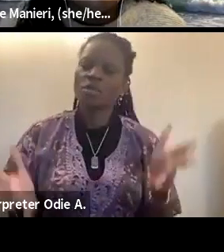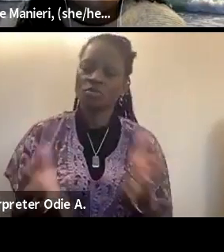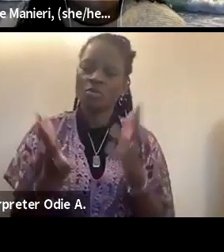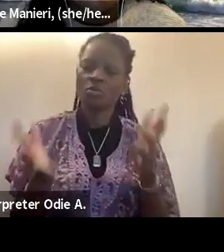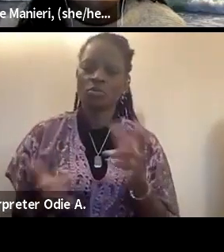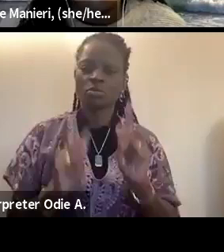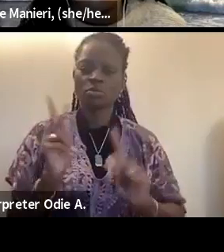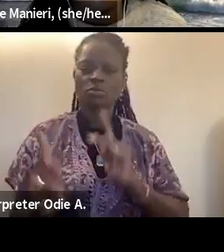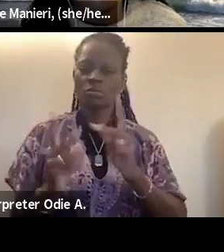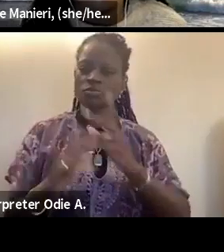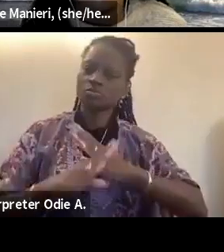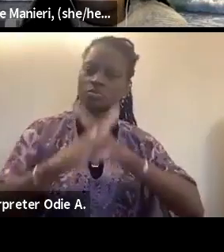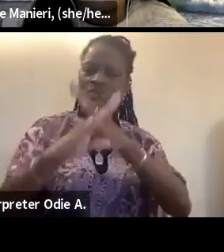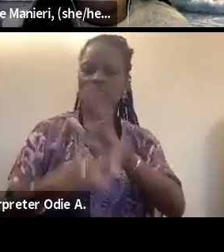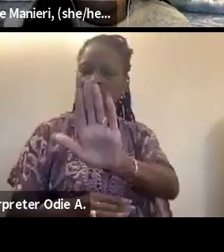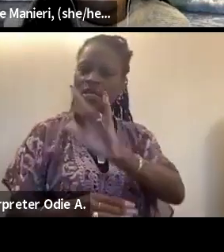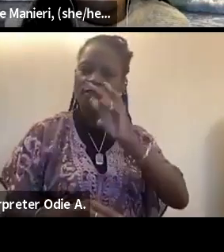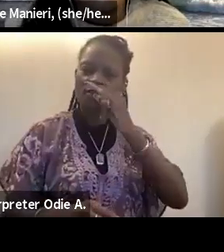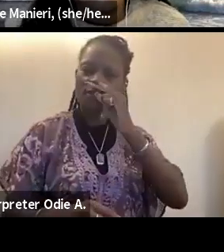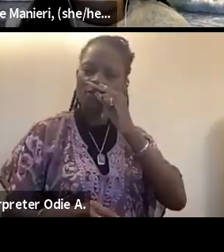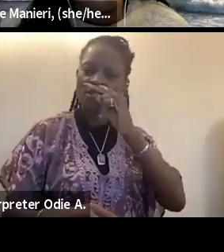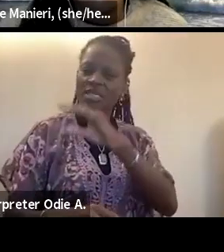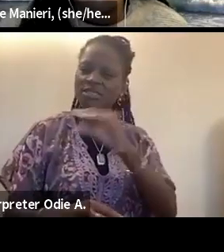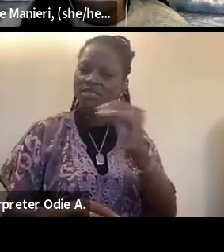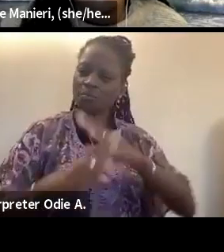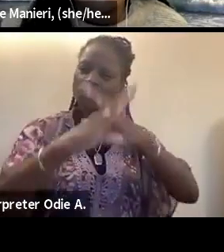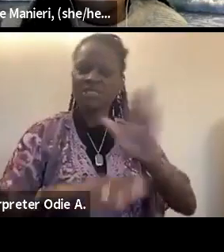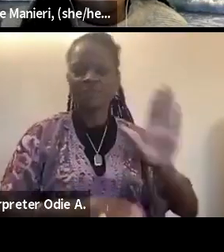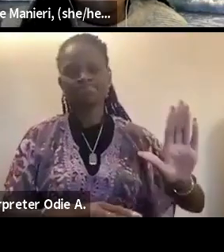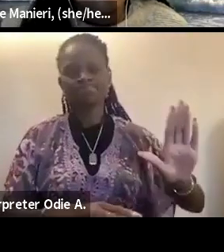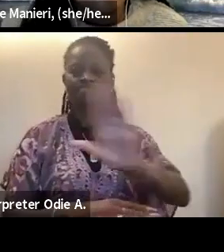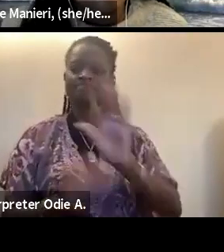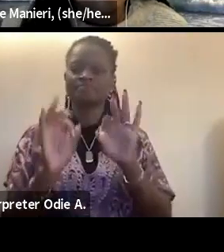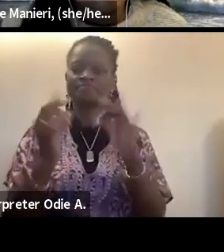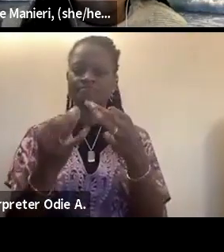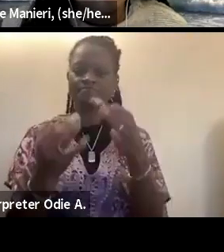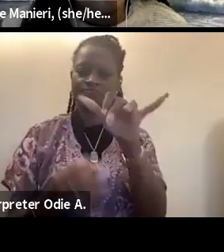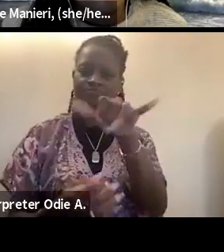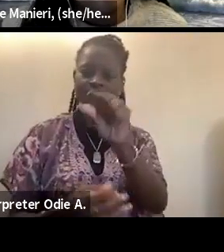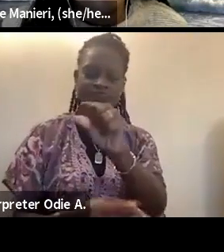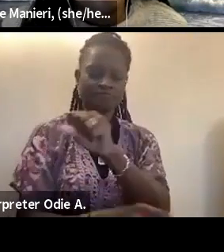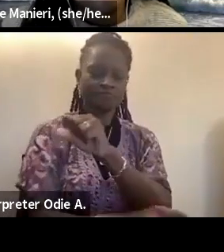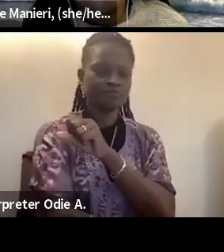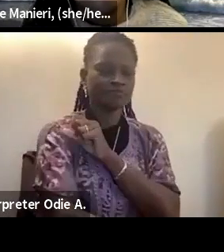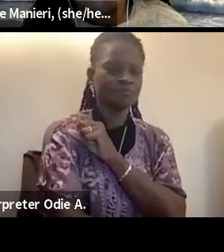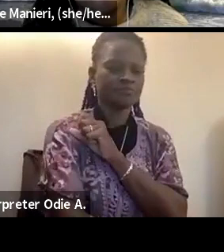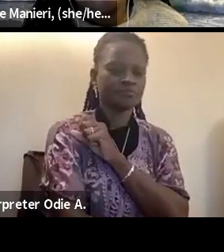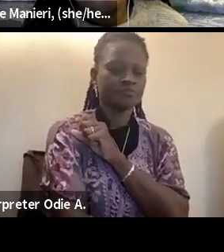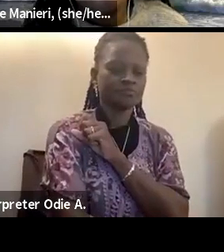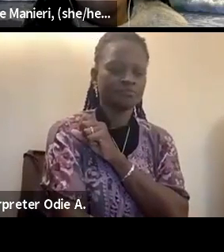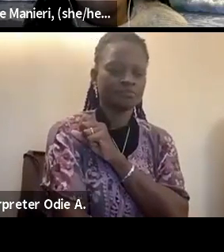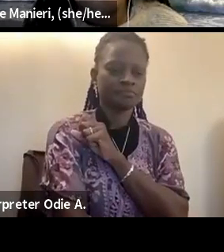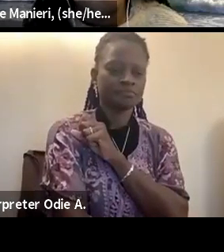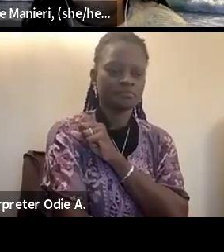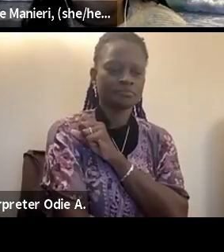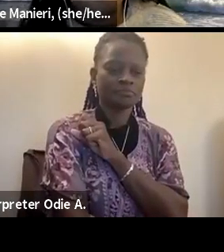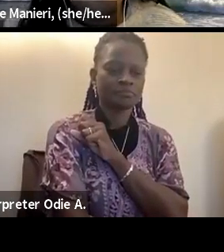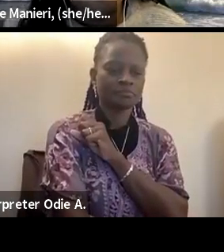protect their children and protect their families. Thank you. And if I could ask one question for Kate